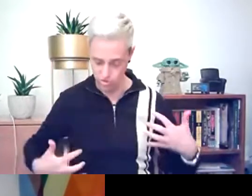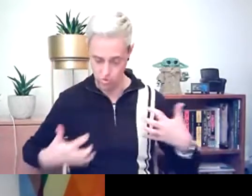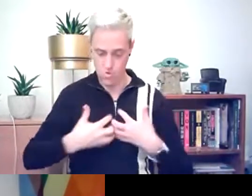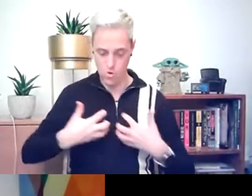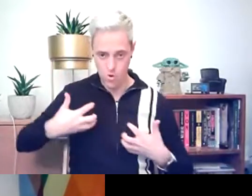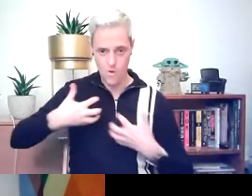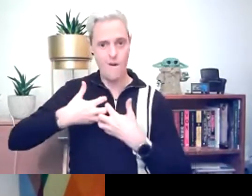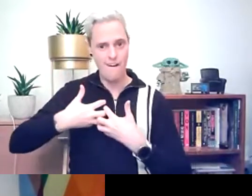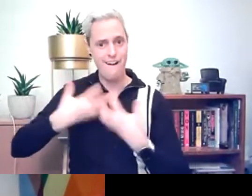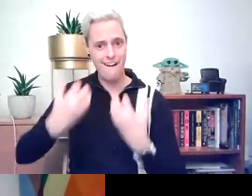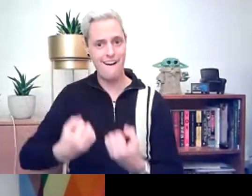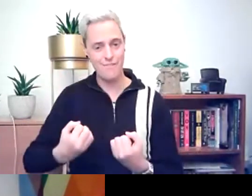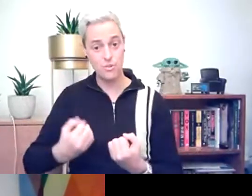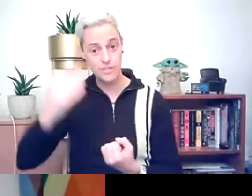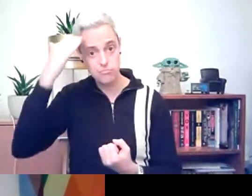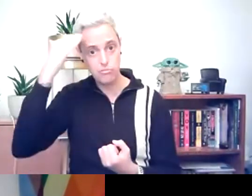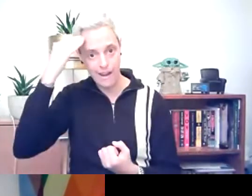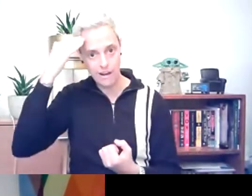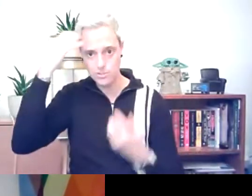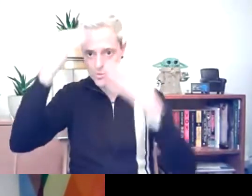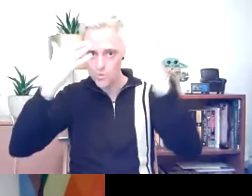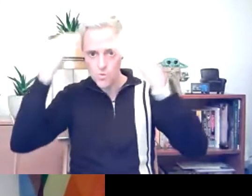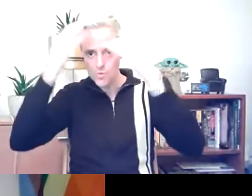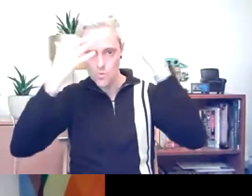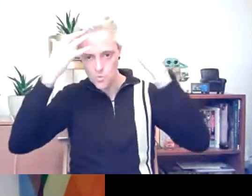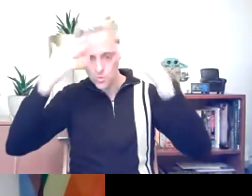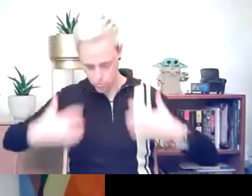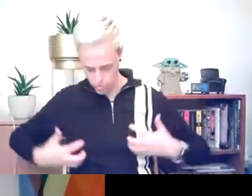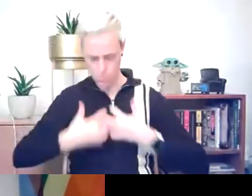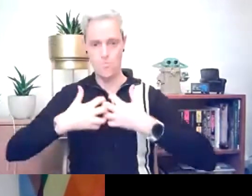18:46:08 a story and then it has to make sense. 18:46:10 So, I guess I would say if it's going